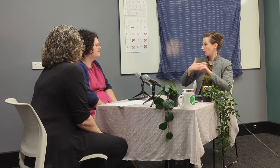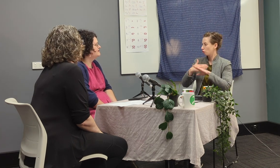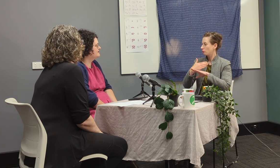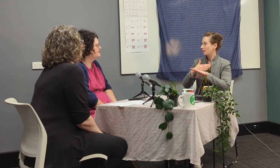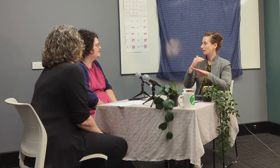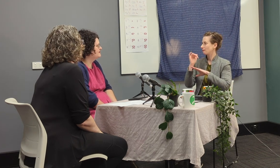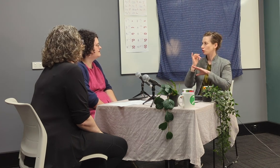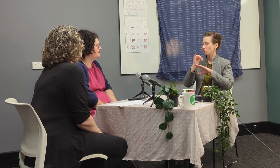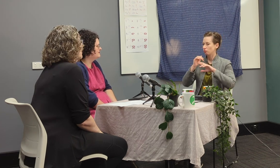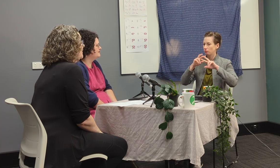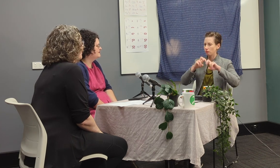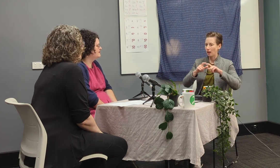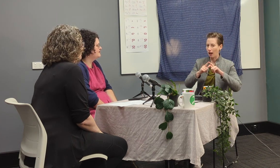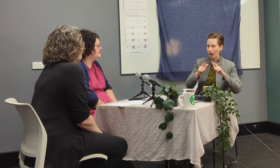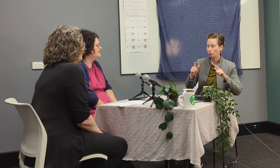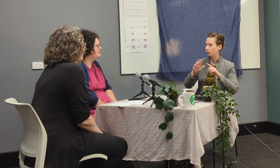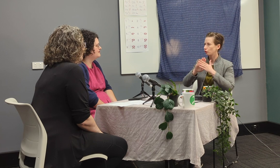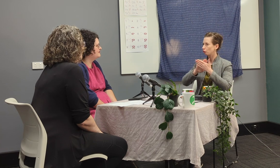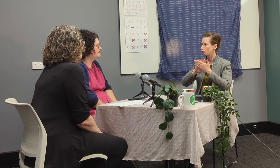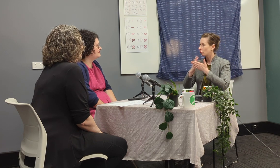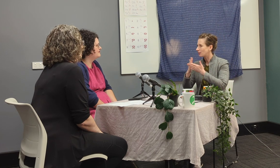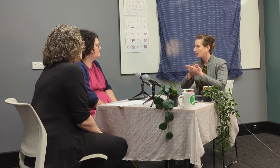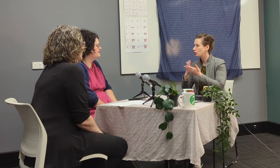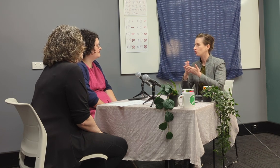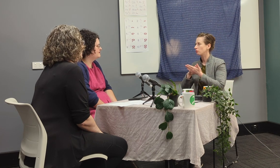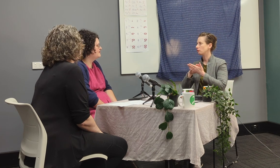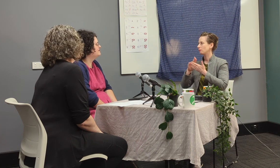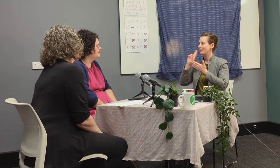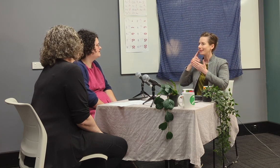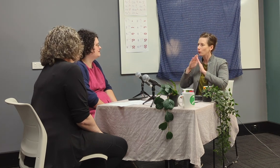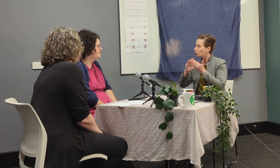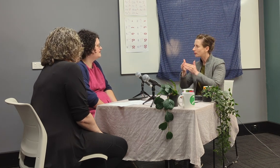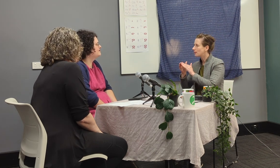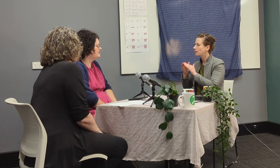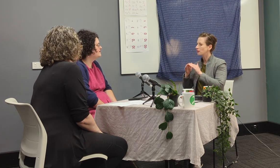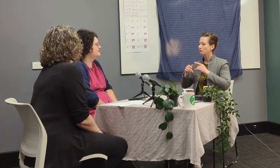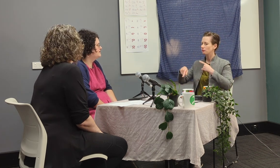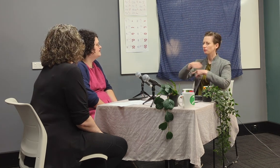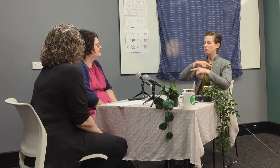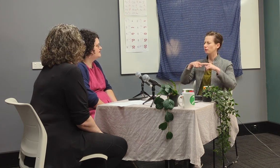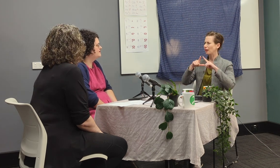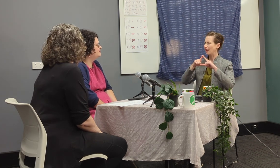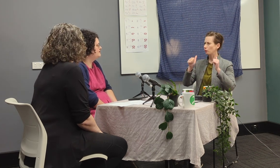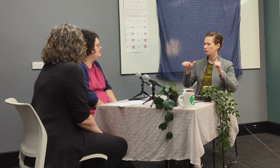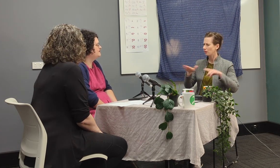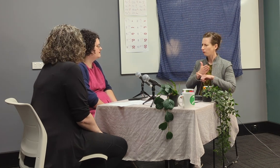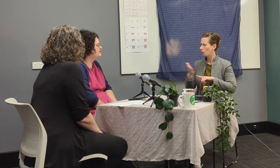for example, the work that I’ve done over my career on language and translation and the Deaf community.